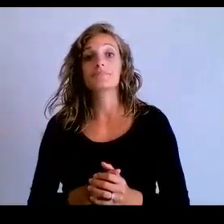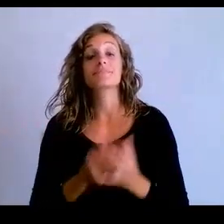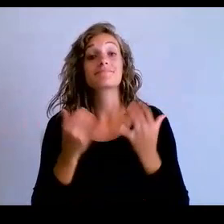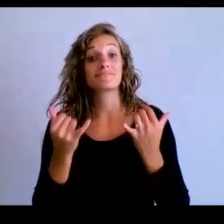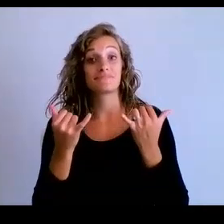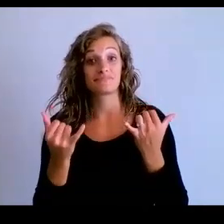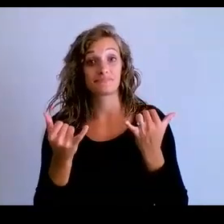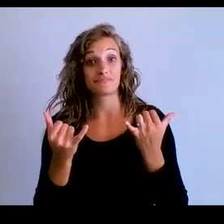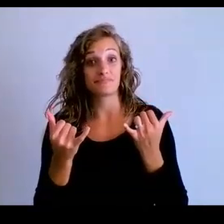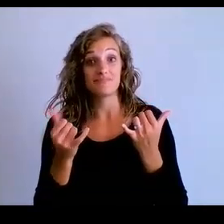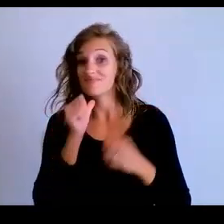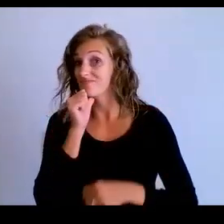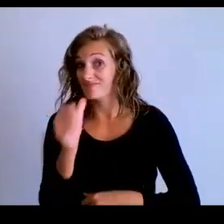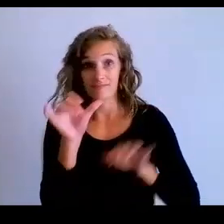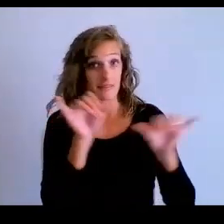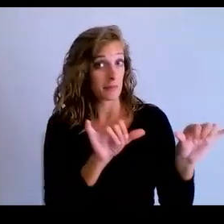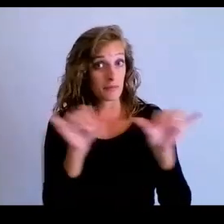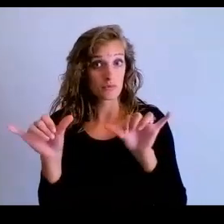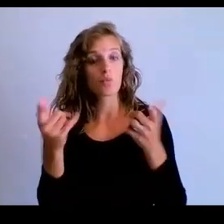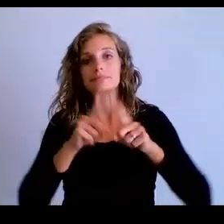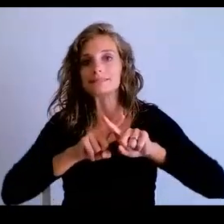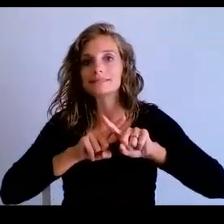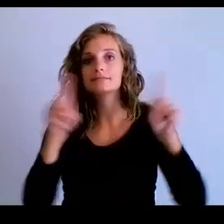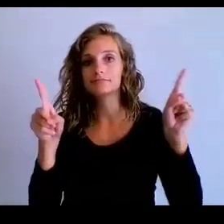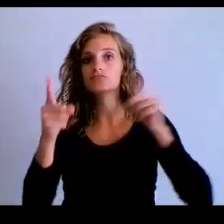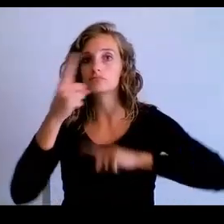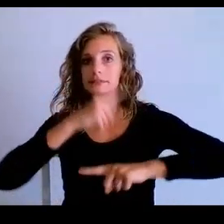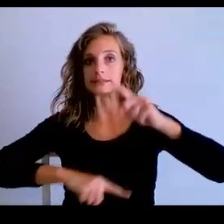same thing so now let's talk about asymmetrical